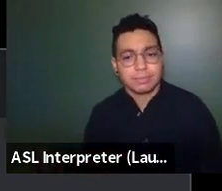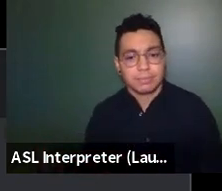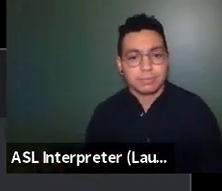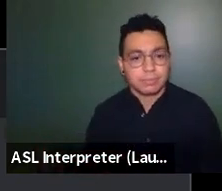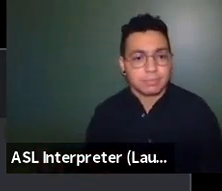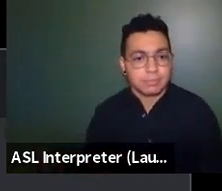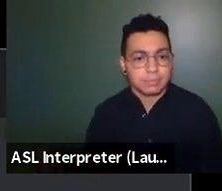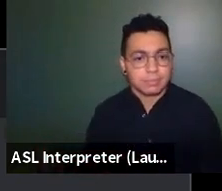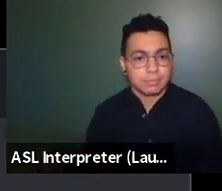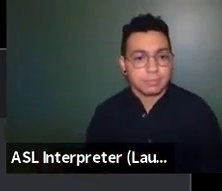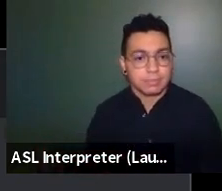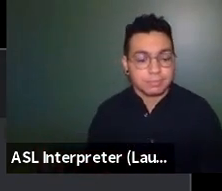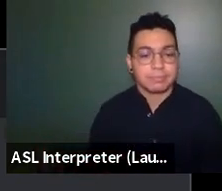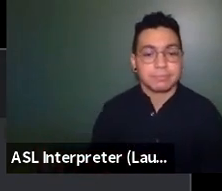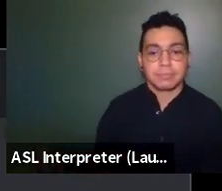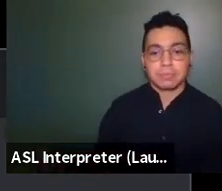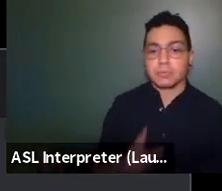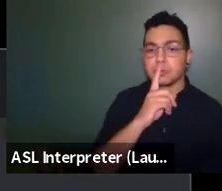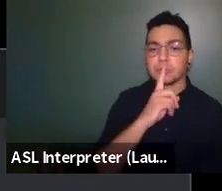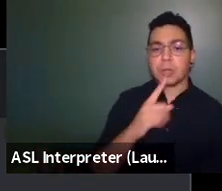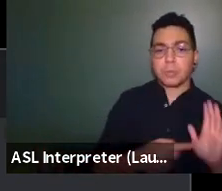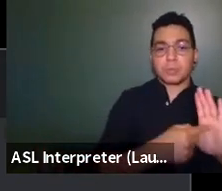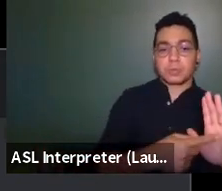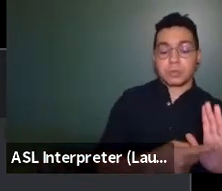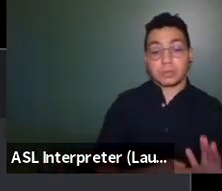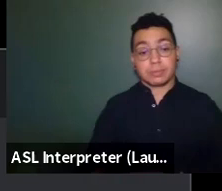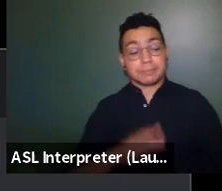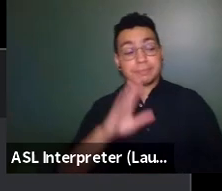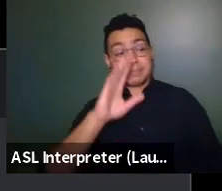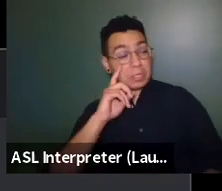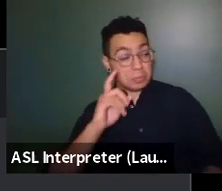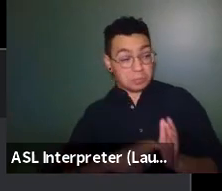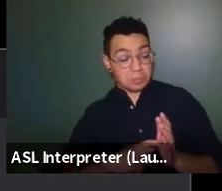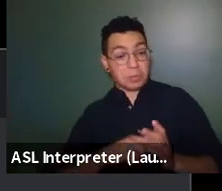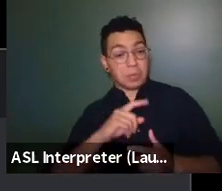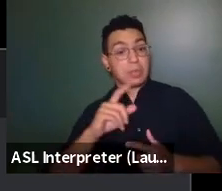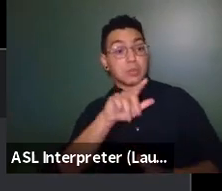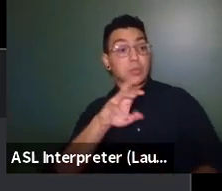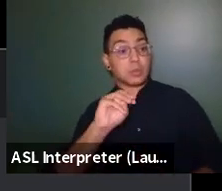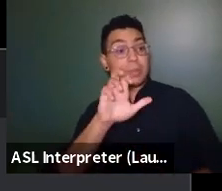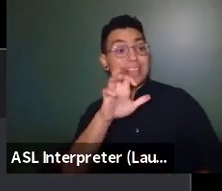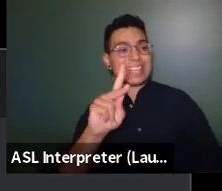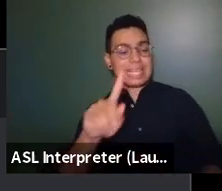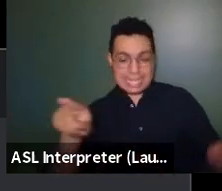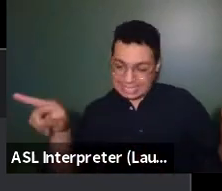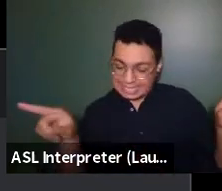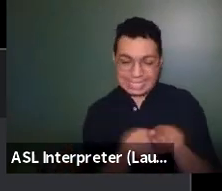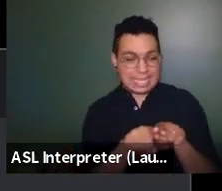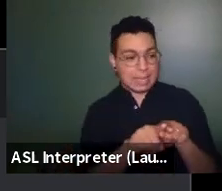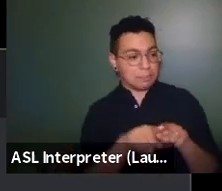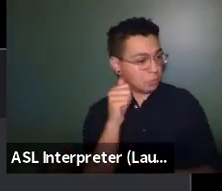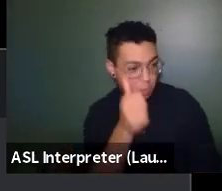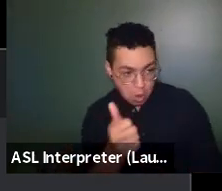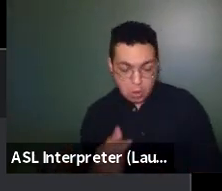ESD 112 - Kristina Wambold: And just as a note as she's getting there, the Zoom link is the exact same for the next two days, including the same time.